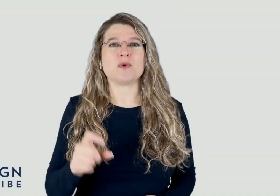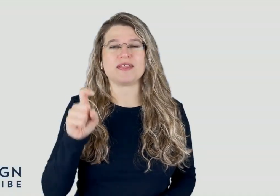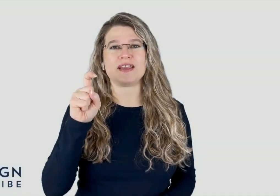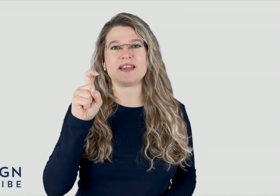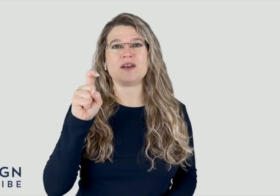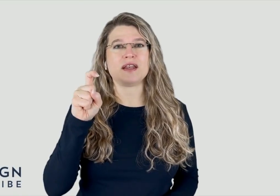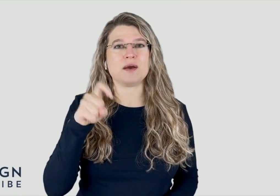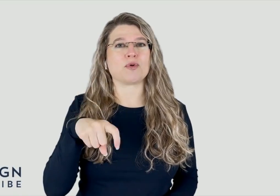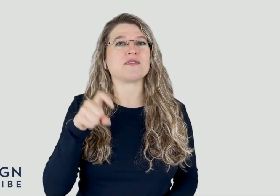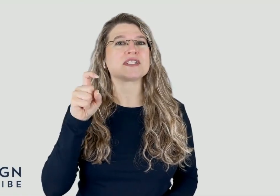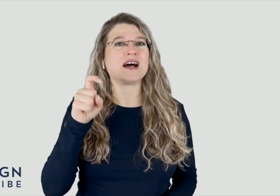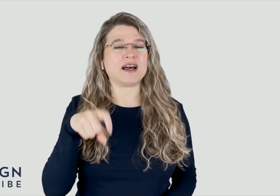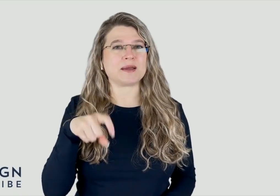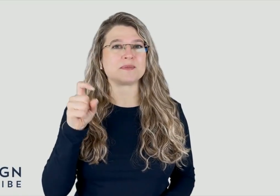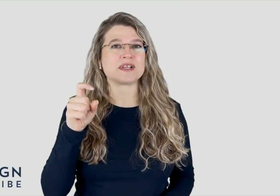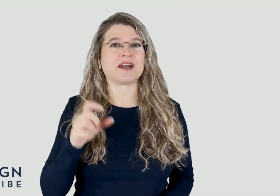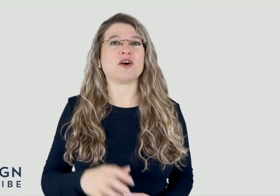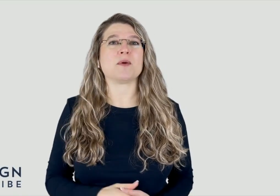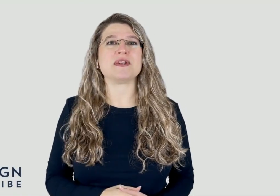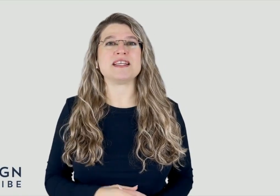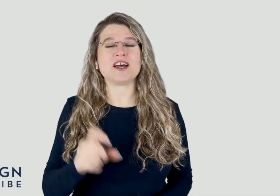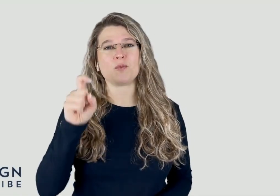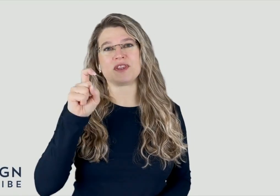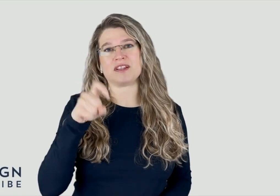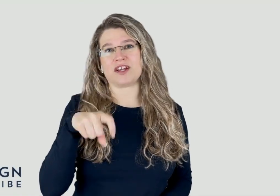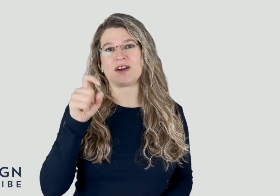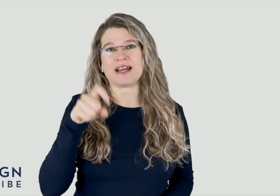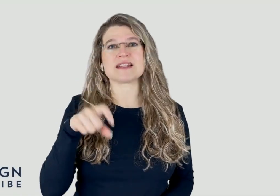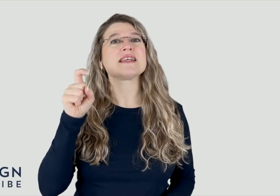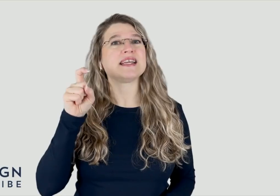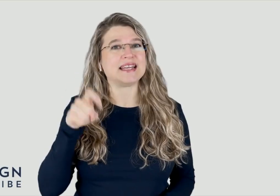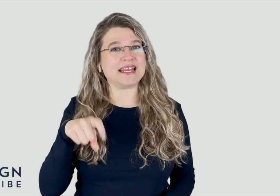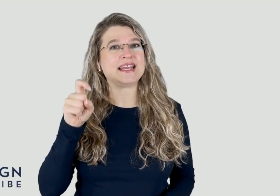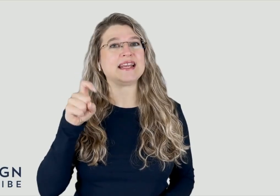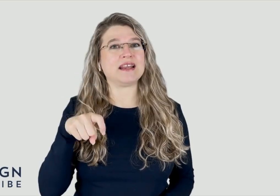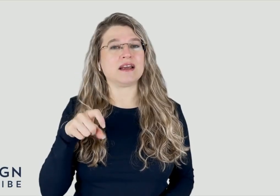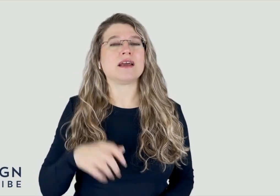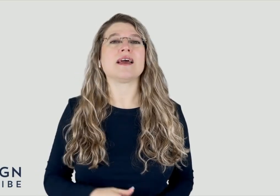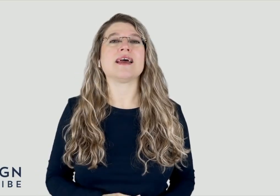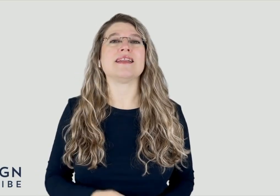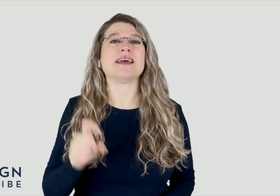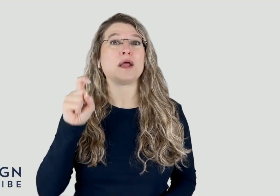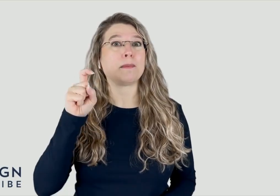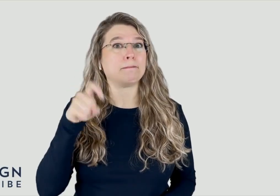with the number of times I go up and down with the letter X. Need and then